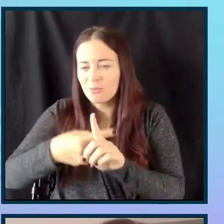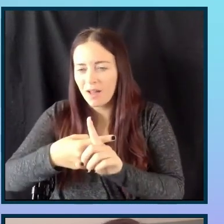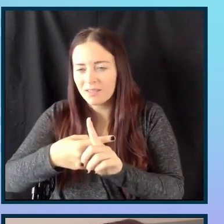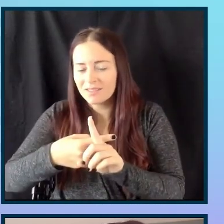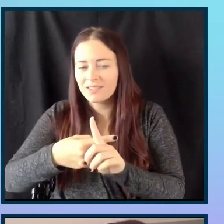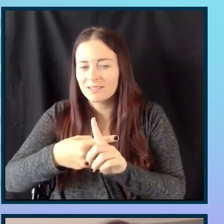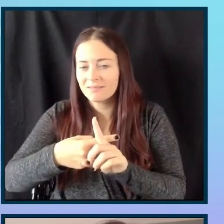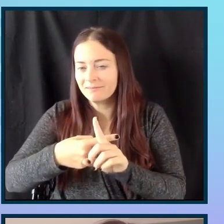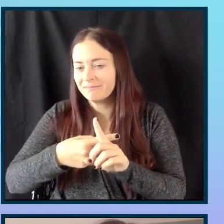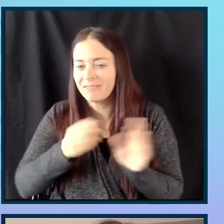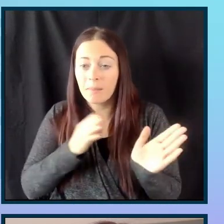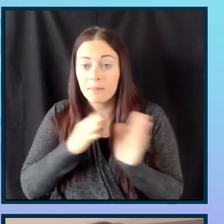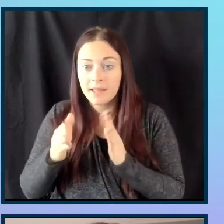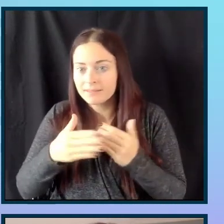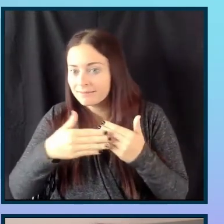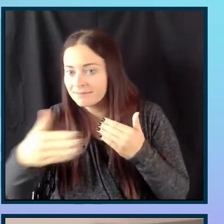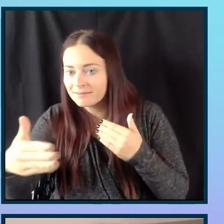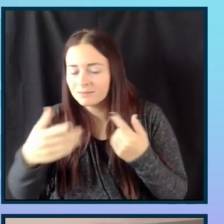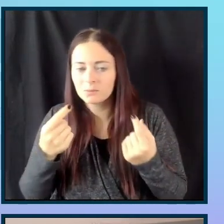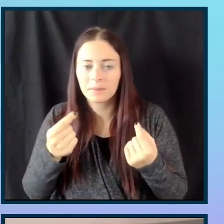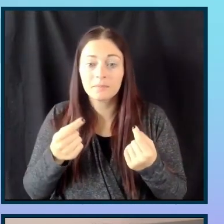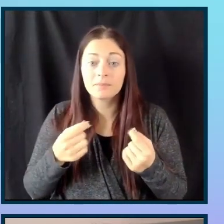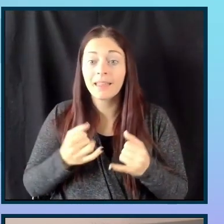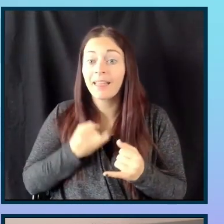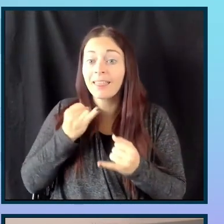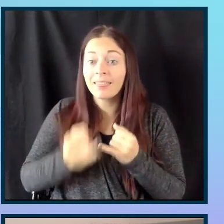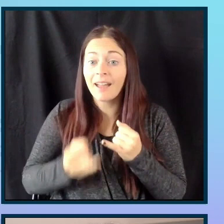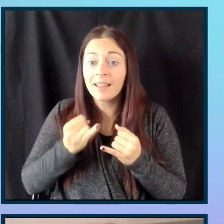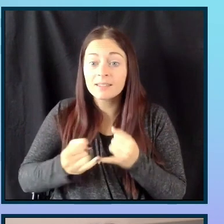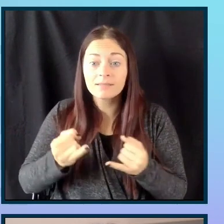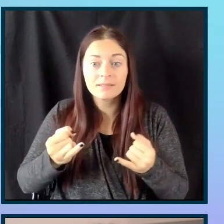And lastly, I want invite everybody to get involved.